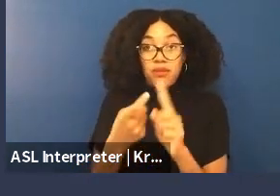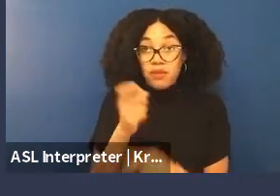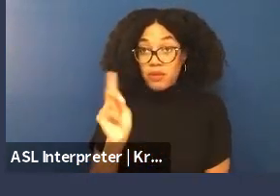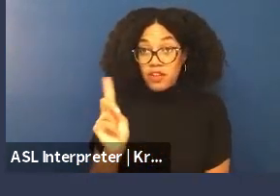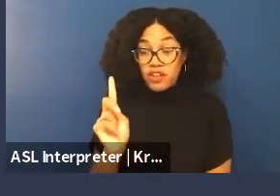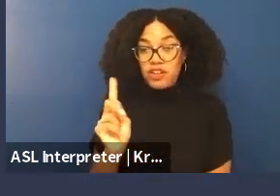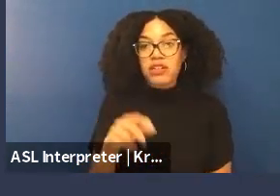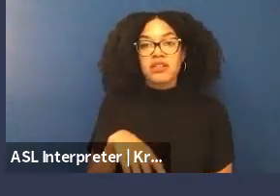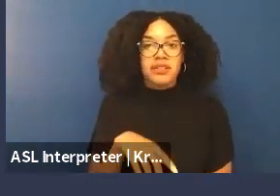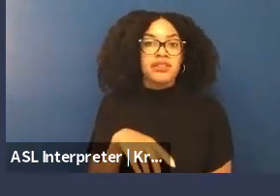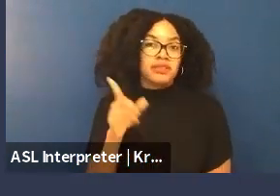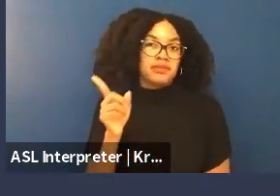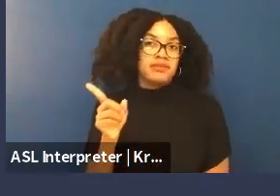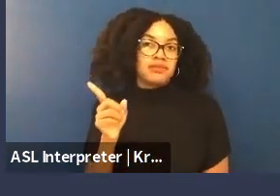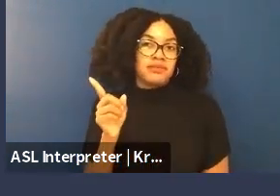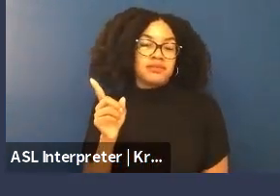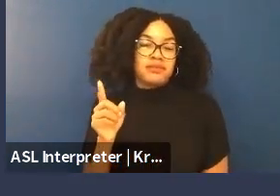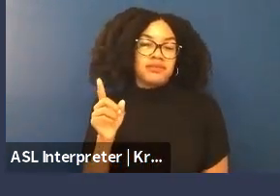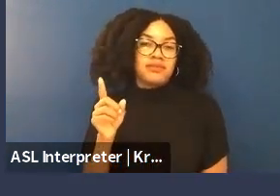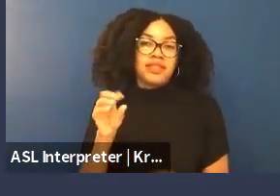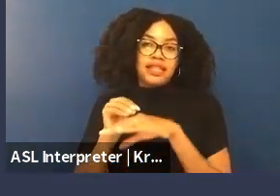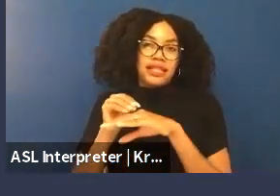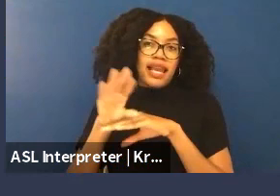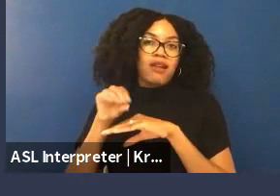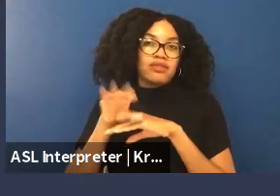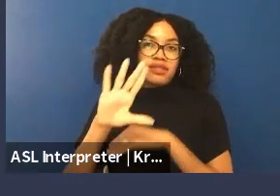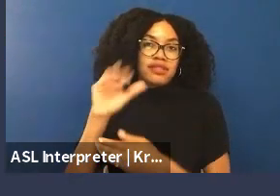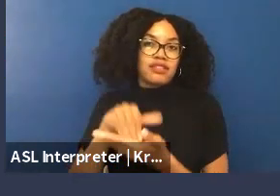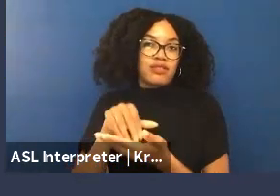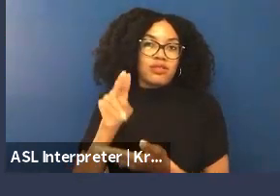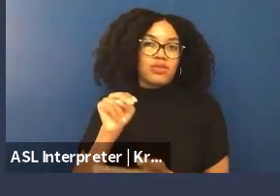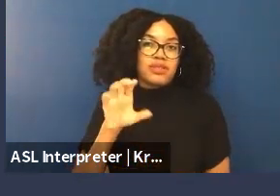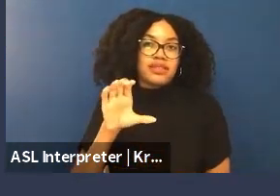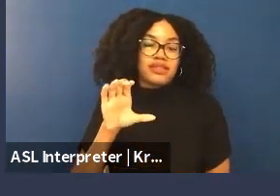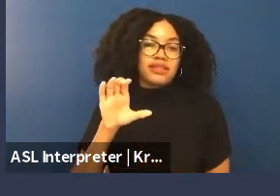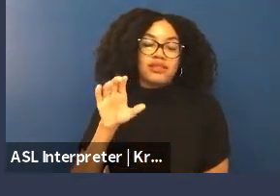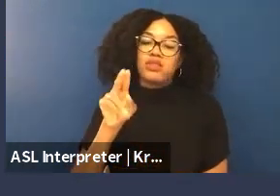has been at the counseling center at UNC Charlotte. I worked with a colleague who has now